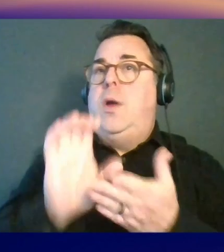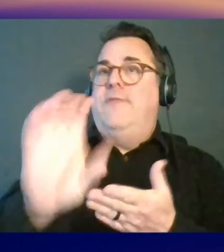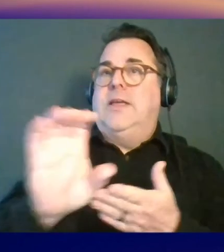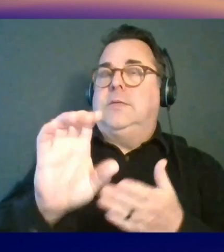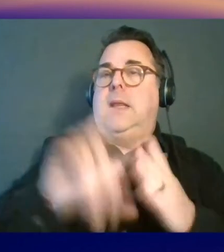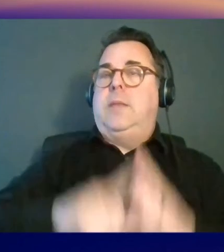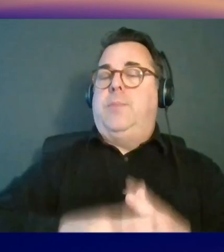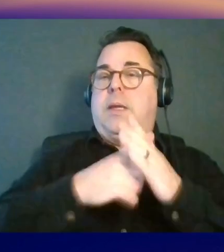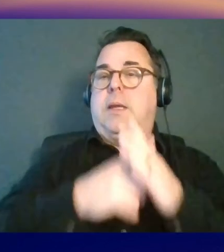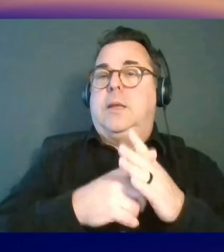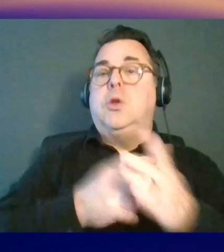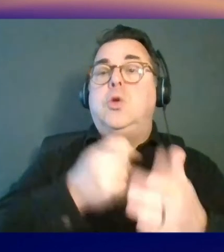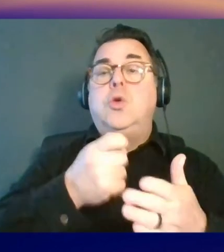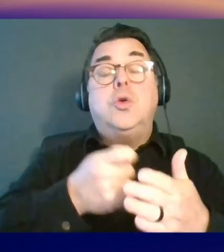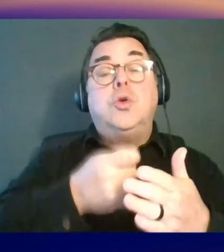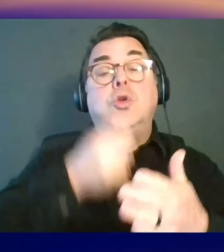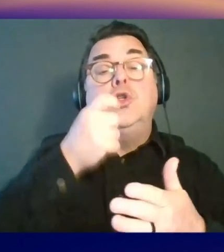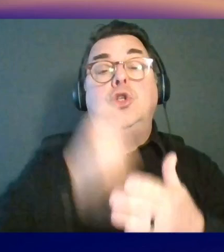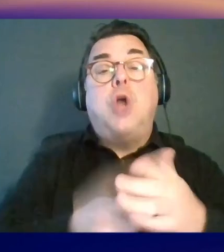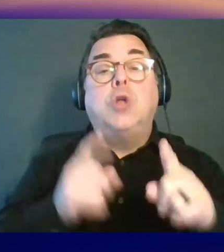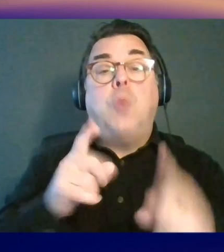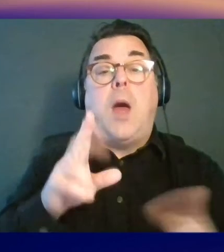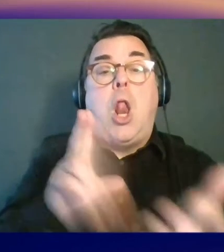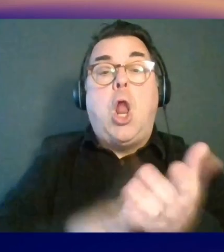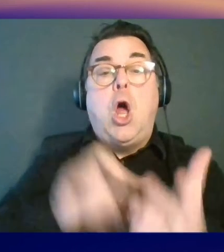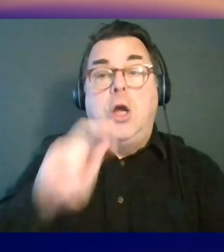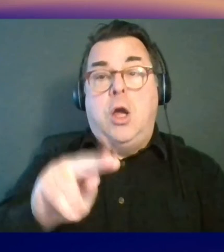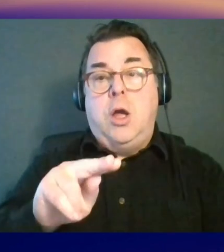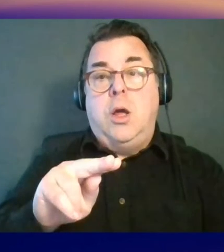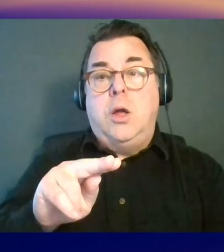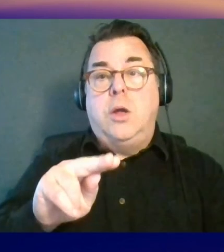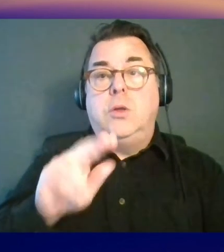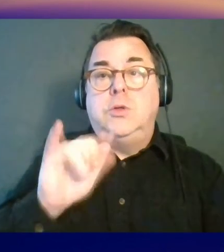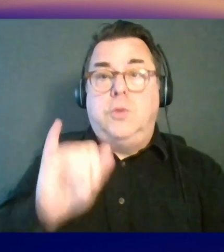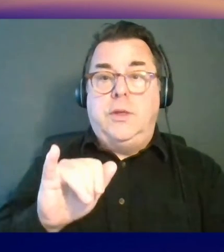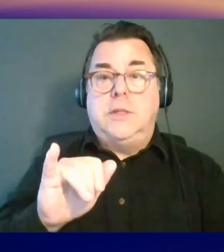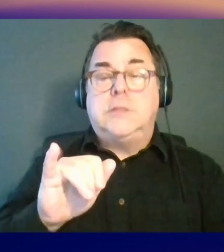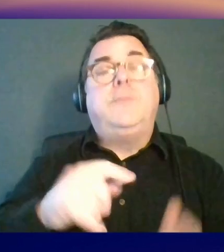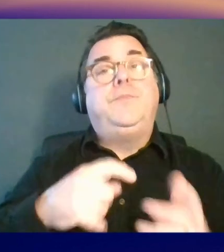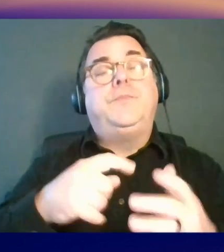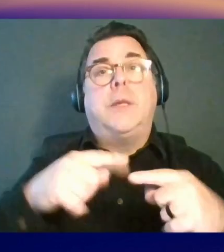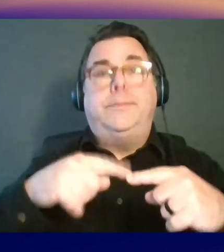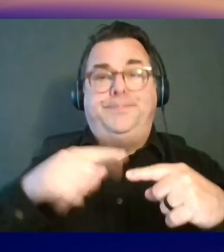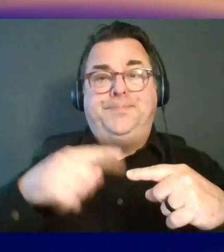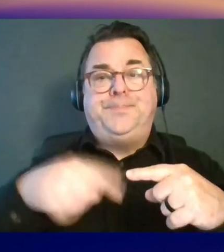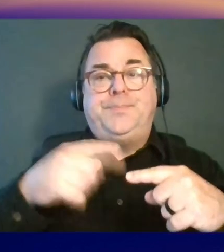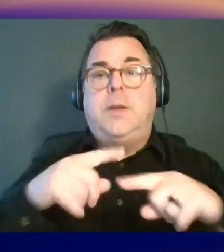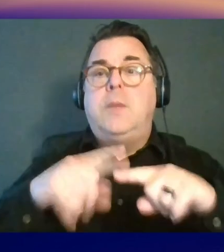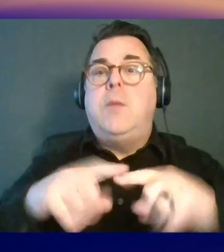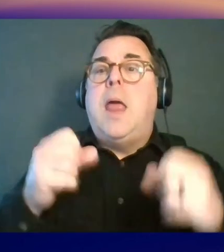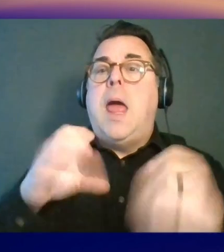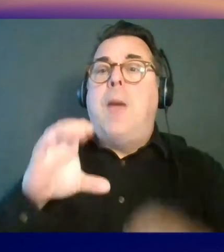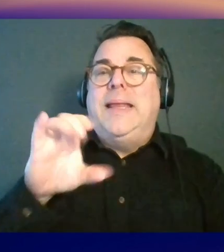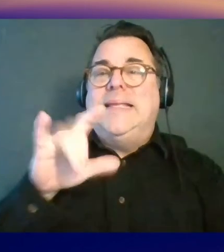while you are logged in to this console that I'm showing you. And also based on the number of cells in, in your training data.